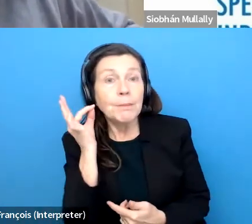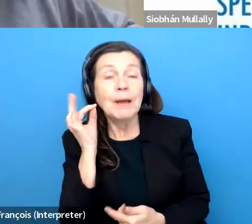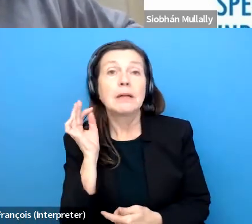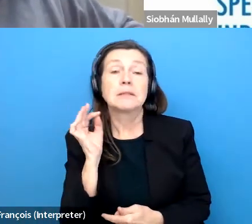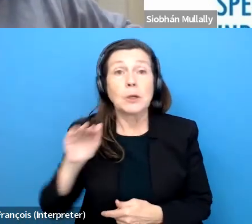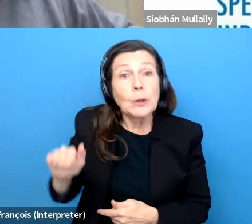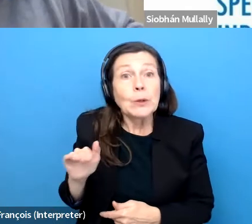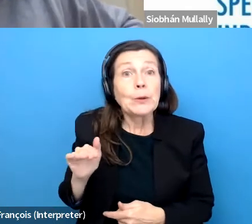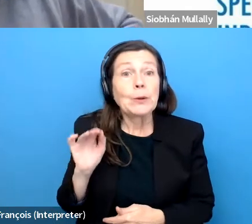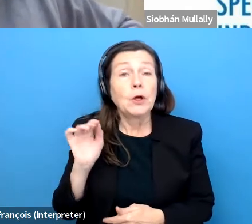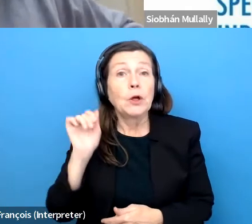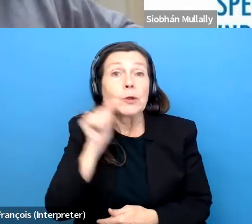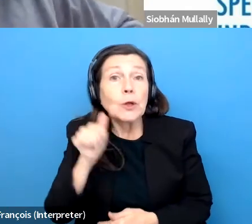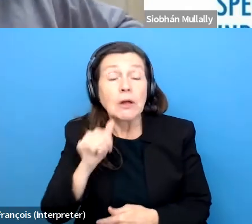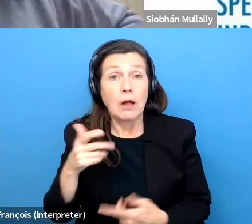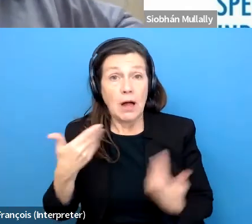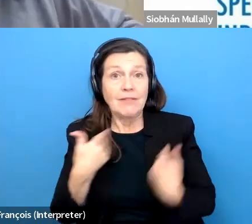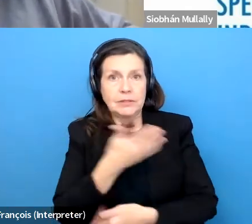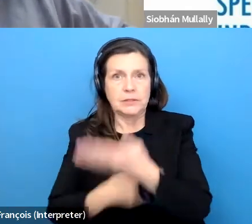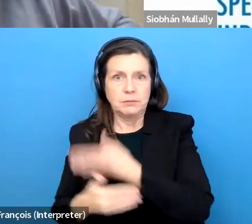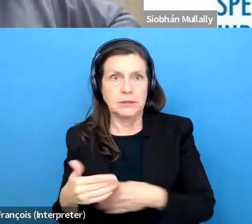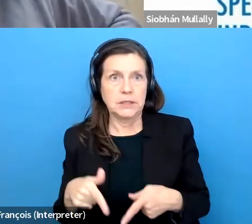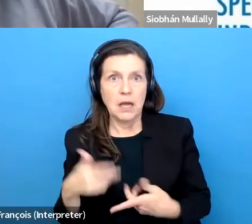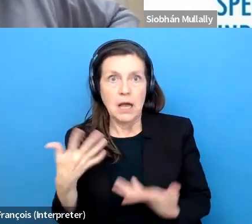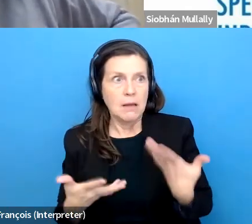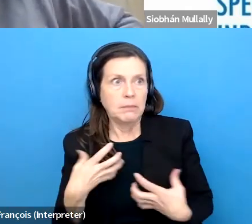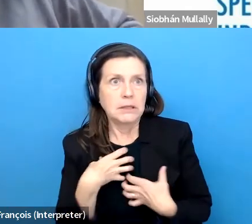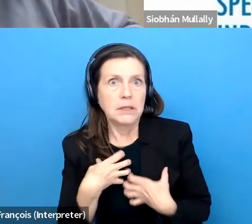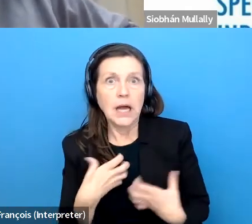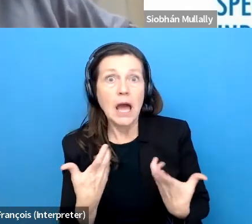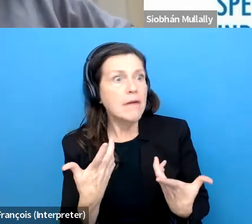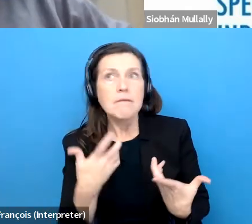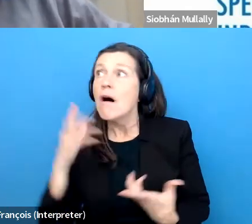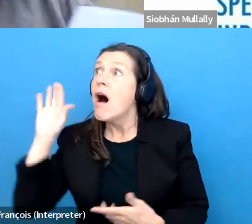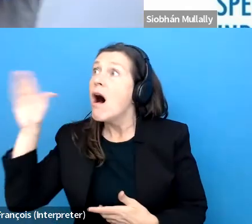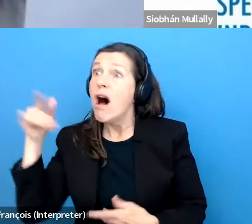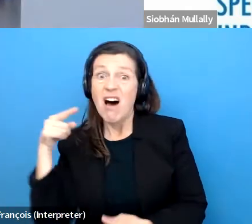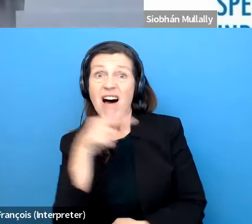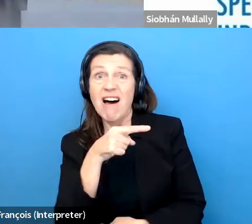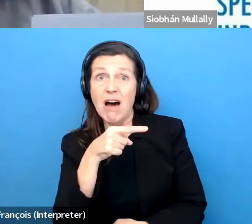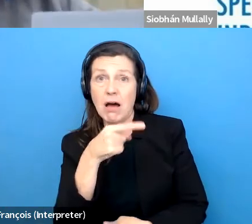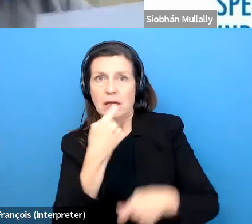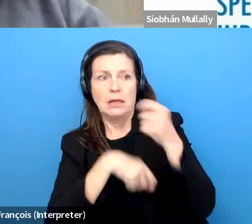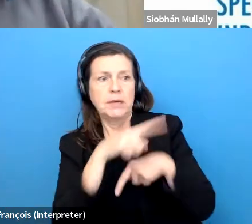that they will lose support from care givers, We need to recognize the obligations to ensure